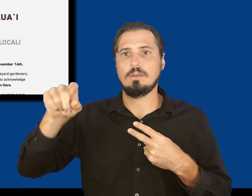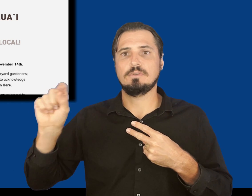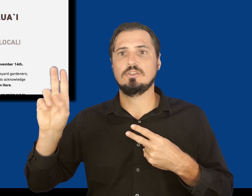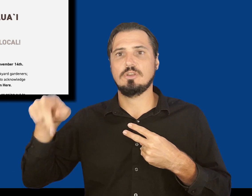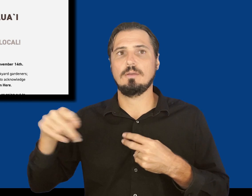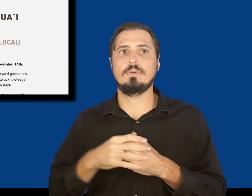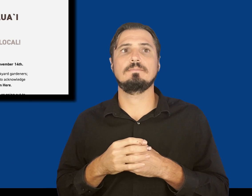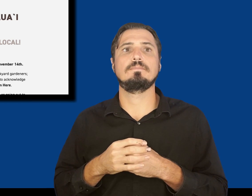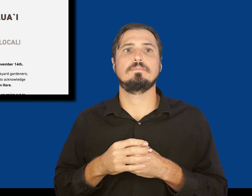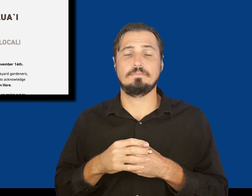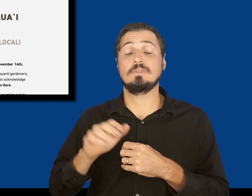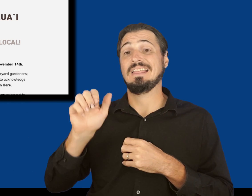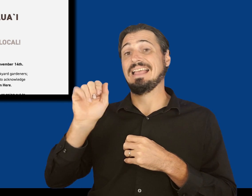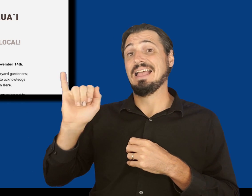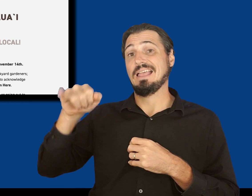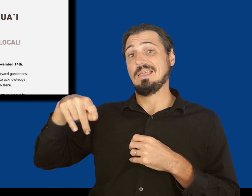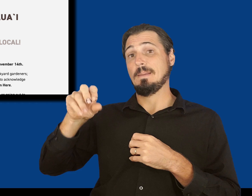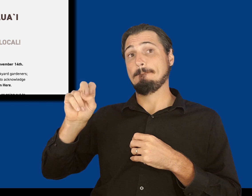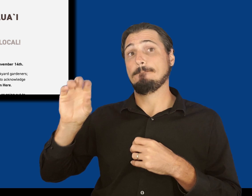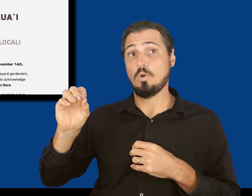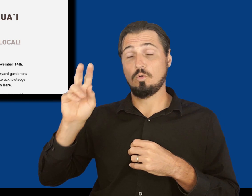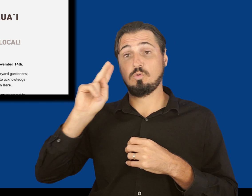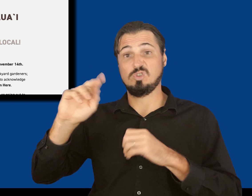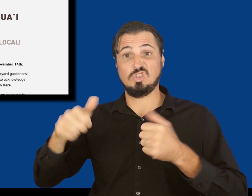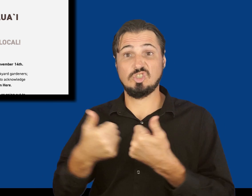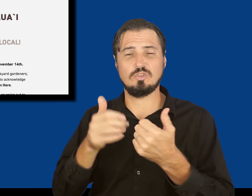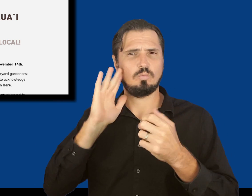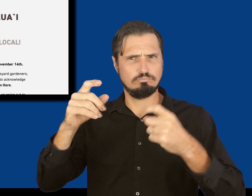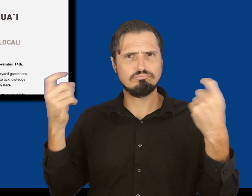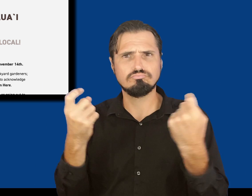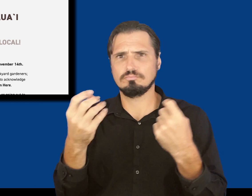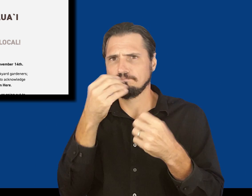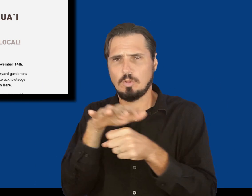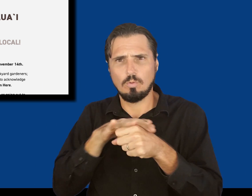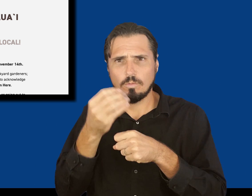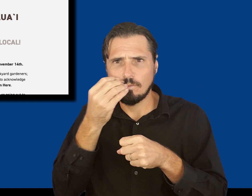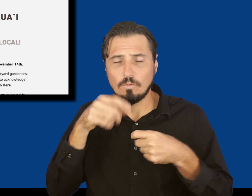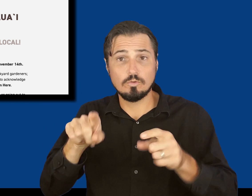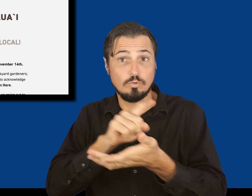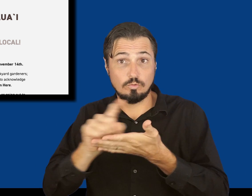The Aipono challenge will celebrate eating local food during the week from Sunday,